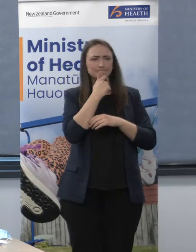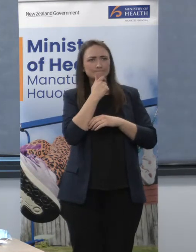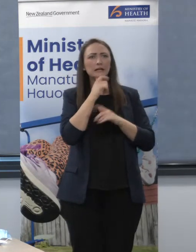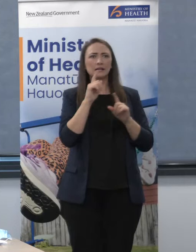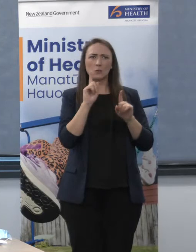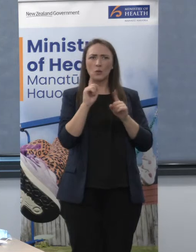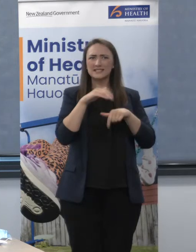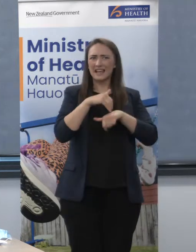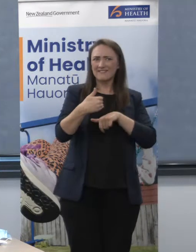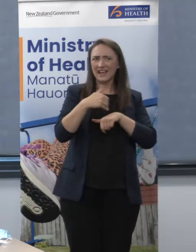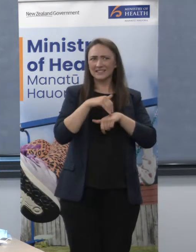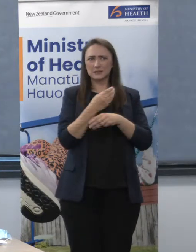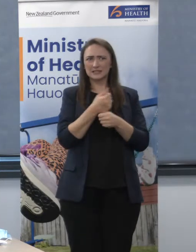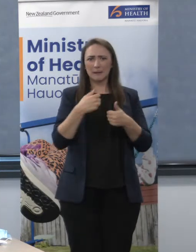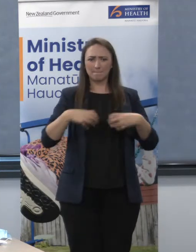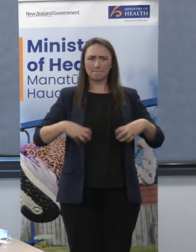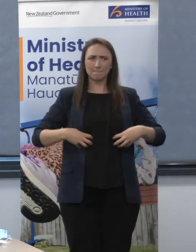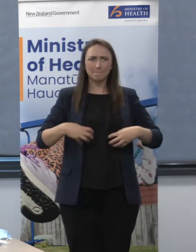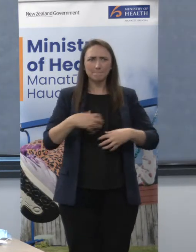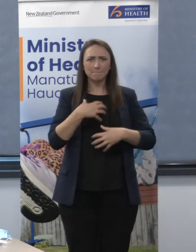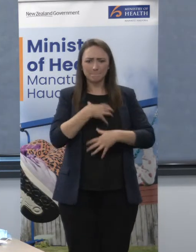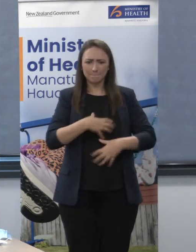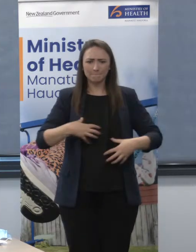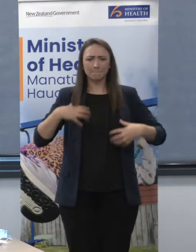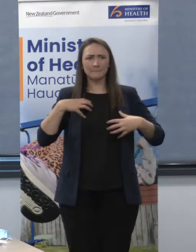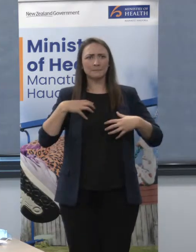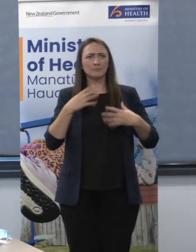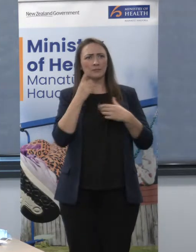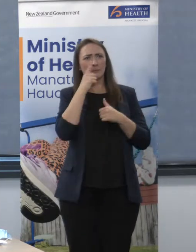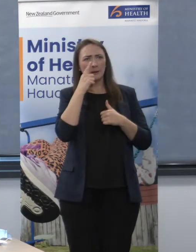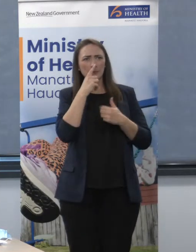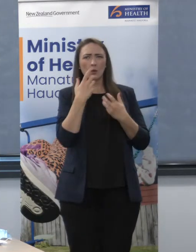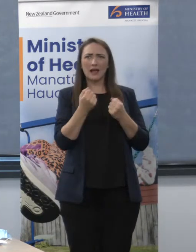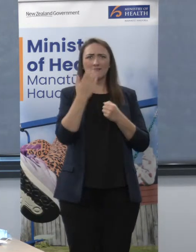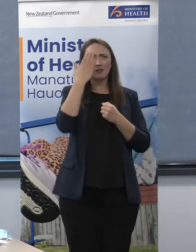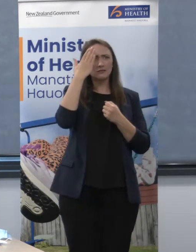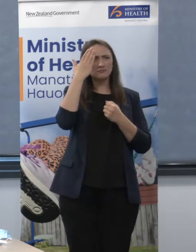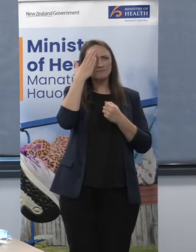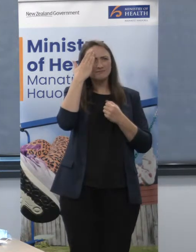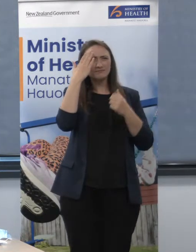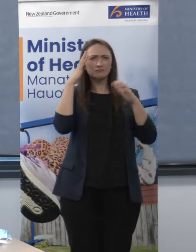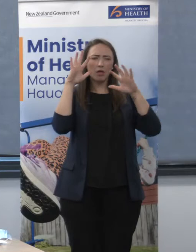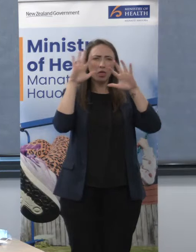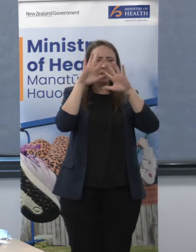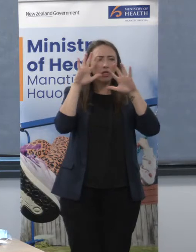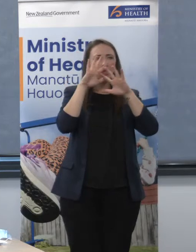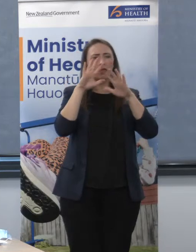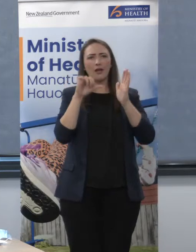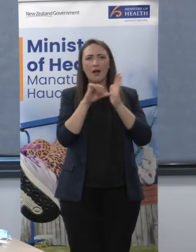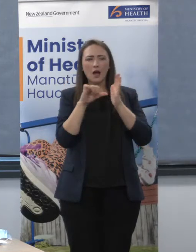It is a good question. I think there is concern amongst the medical and scientific communities, that there may be long-standing damages for some of the variants and some of the system